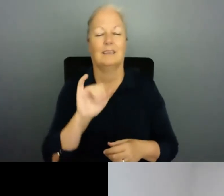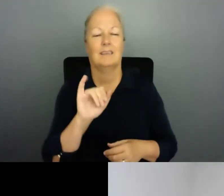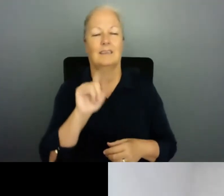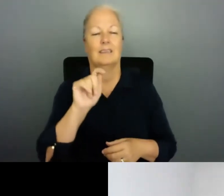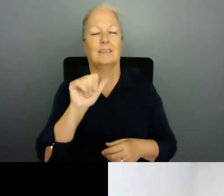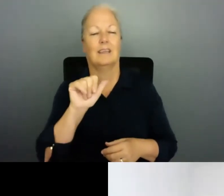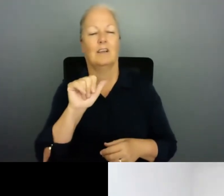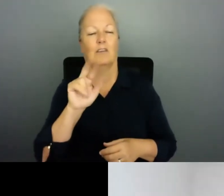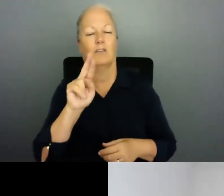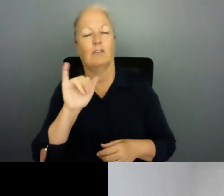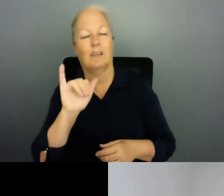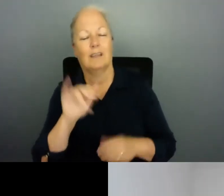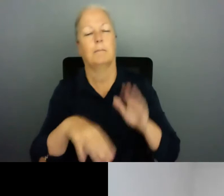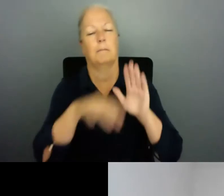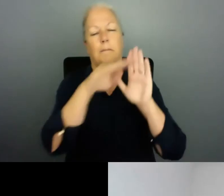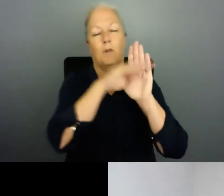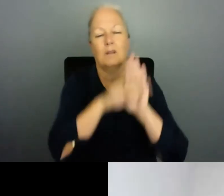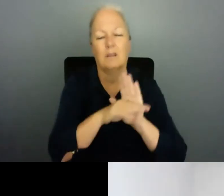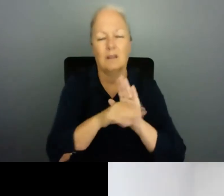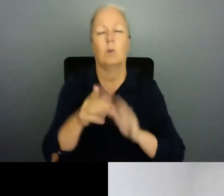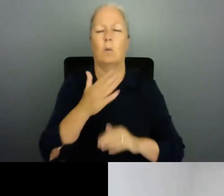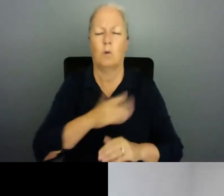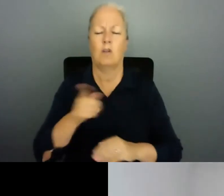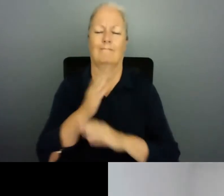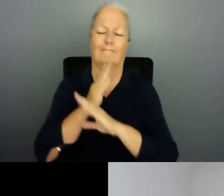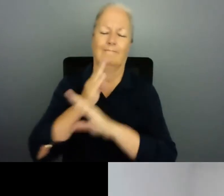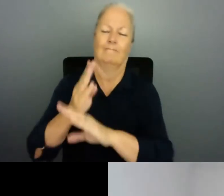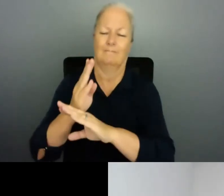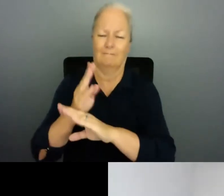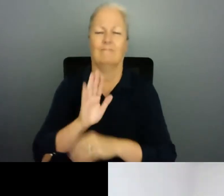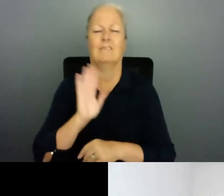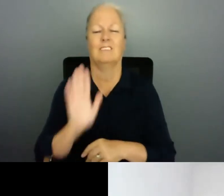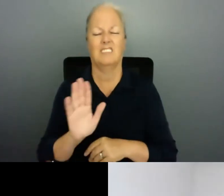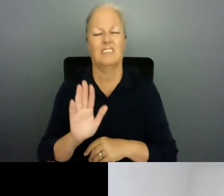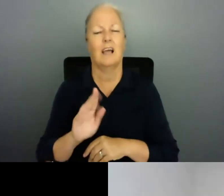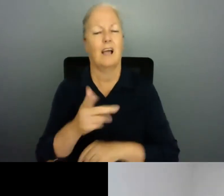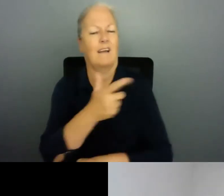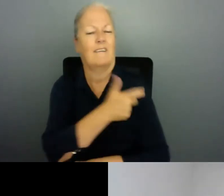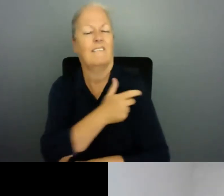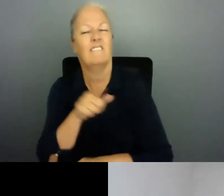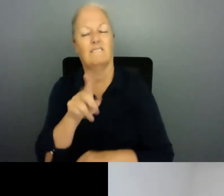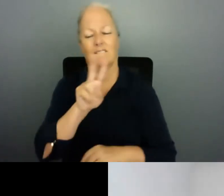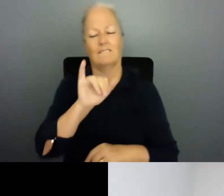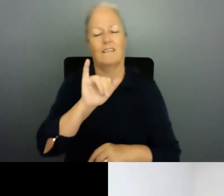notice of indigenous villages we are seeing our rights being violated nevertheless in the last